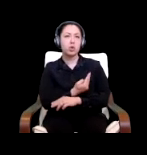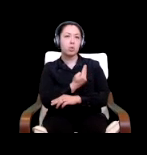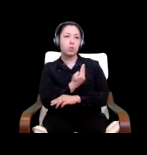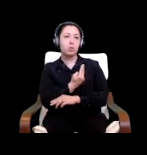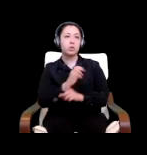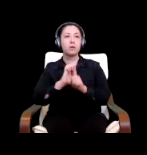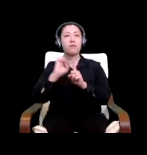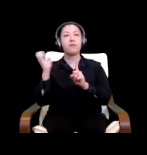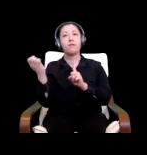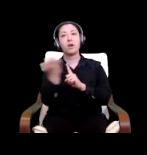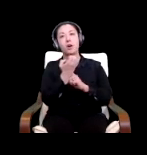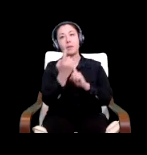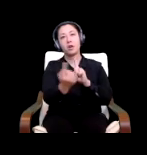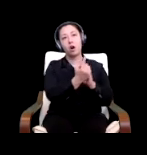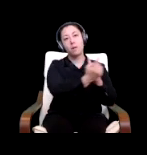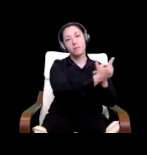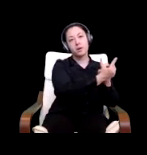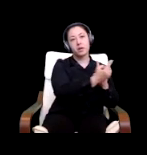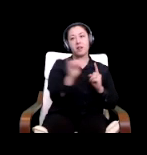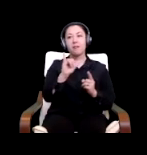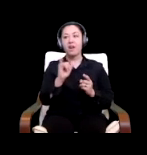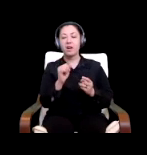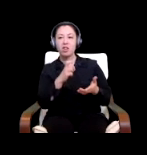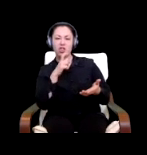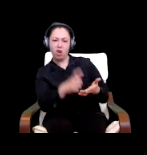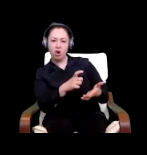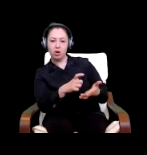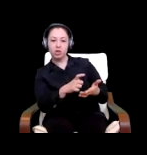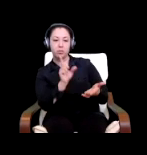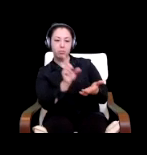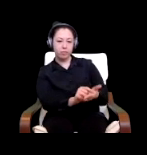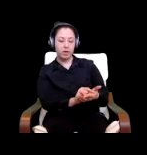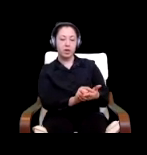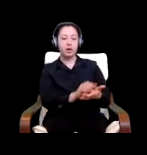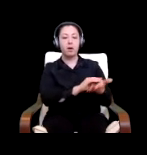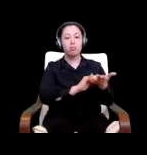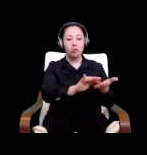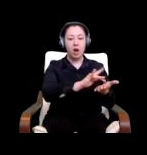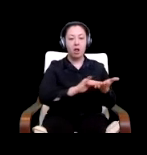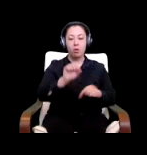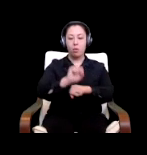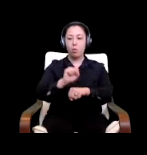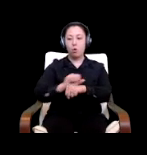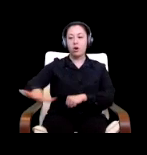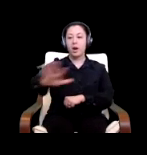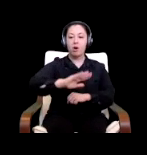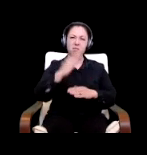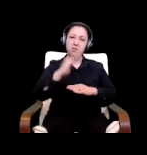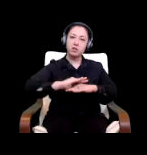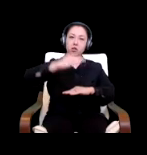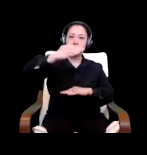such as using large print, braille, angled work surfaces, consideration of lighting and